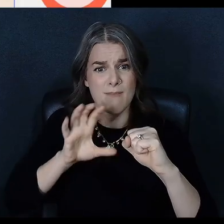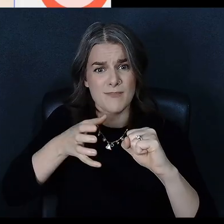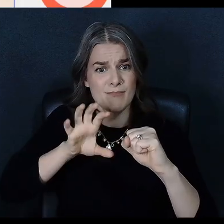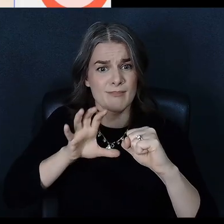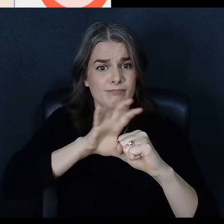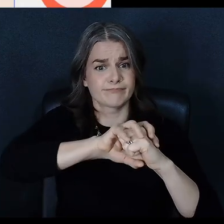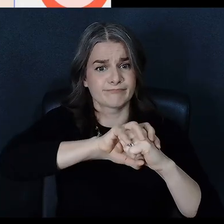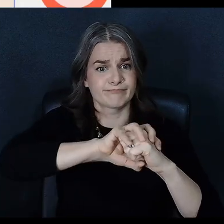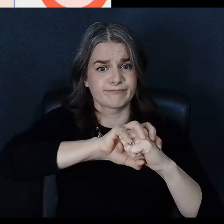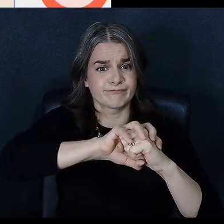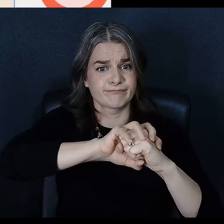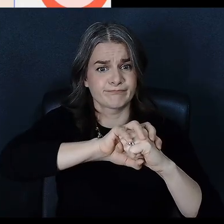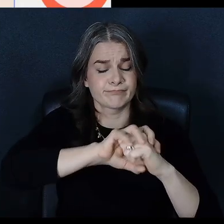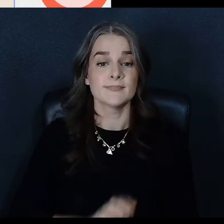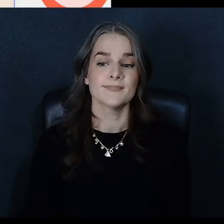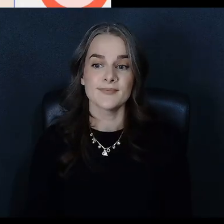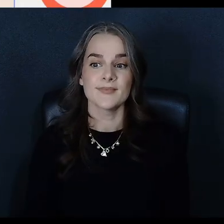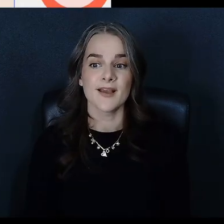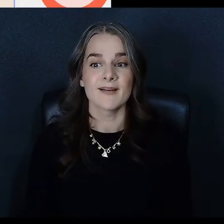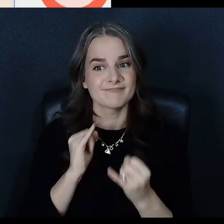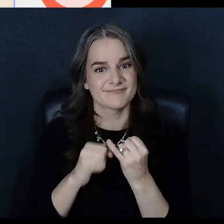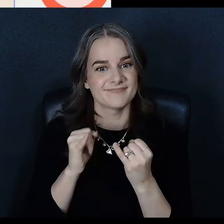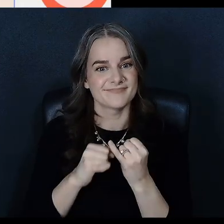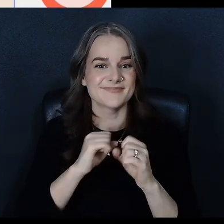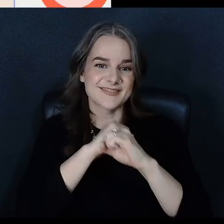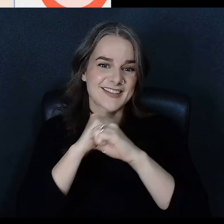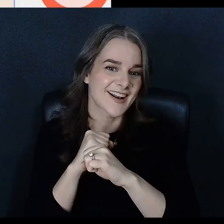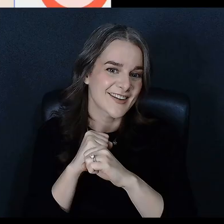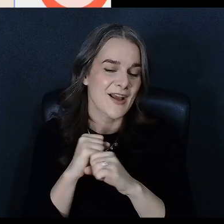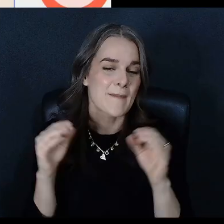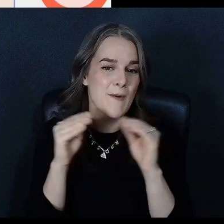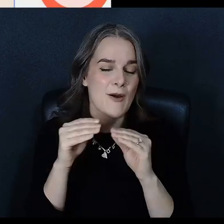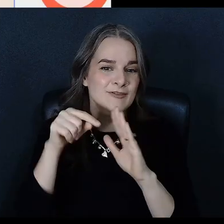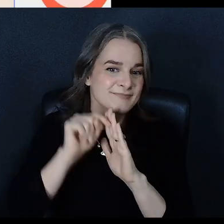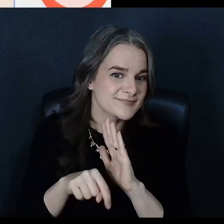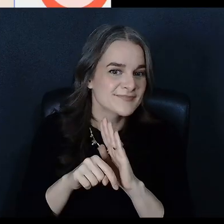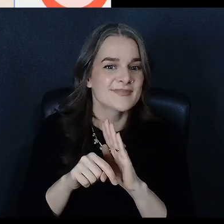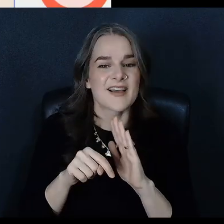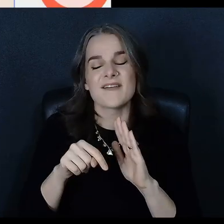Security, as we go further, video doorbells, Ring cameras, looking at little security cameras.